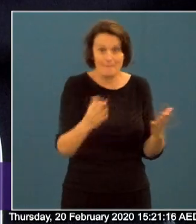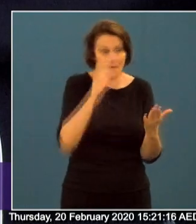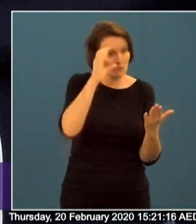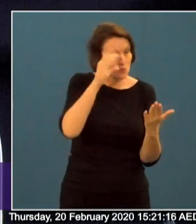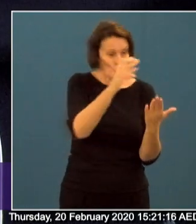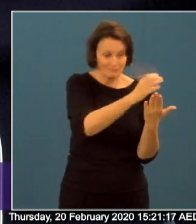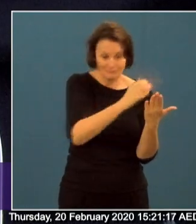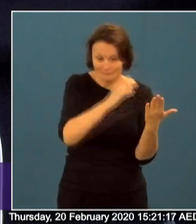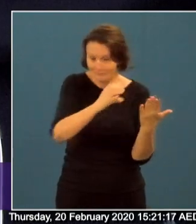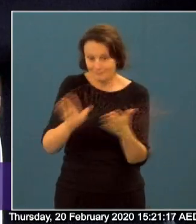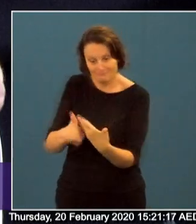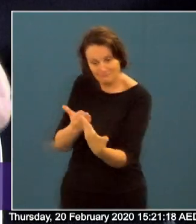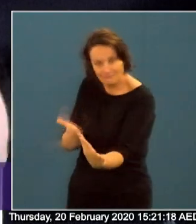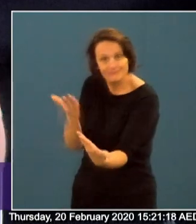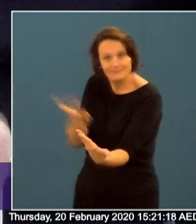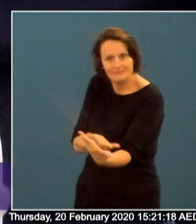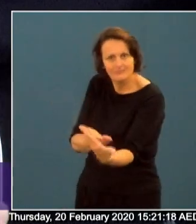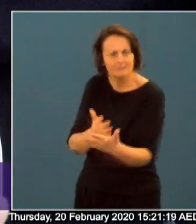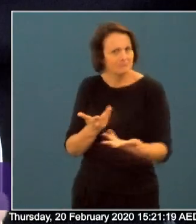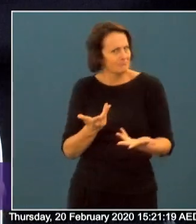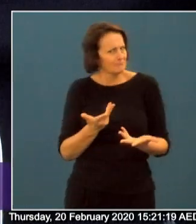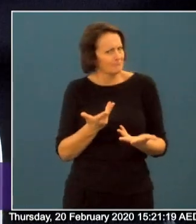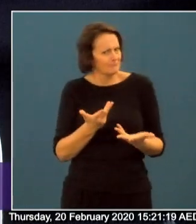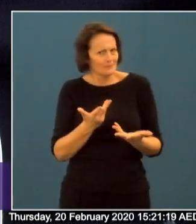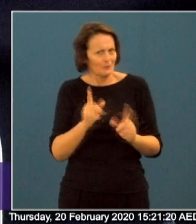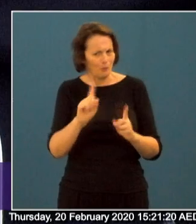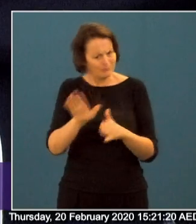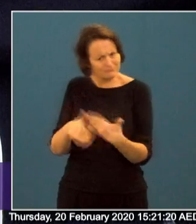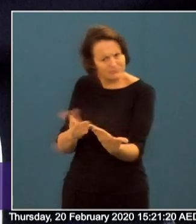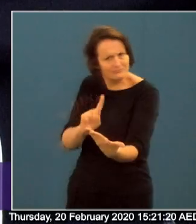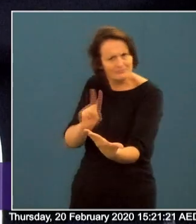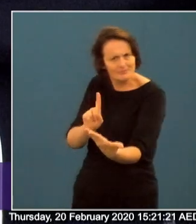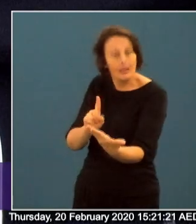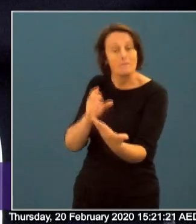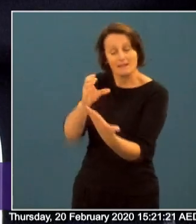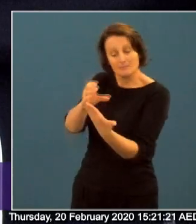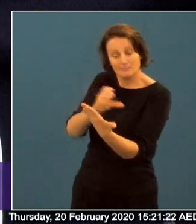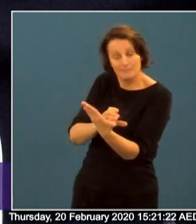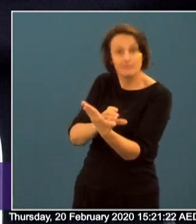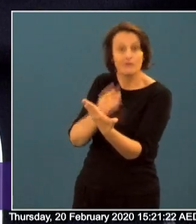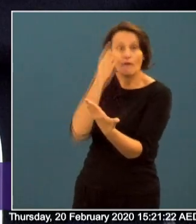They were used to show the children what was going to happen. So they were simple sequence of pictures